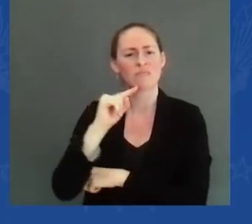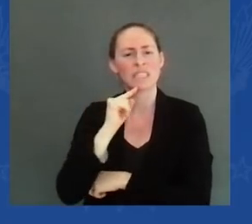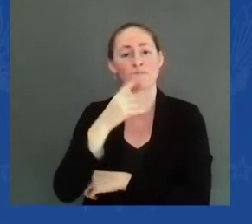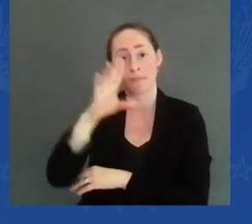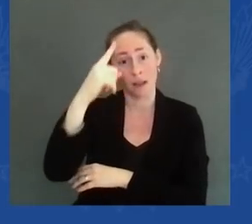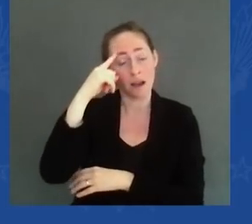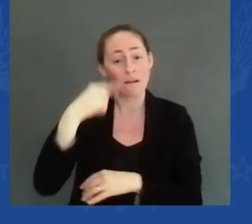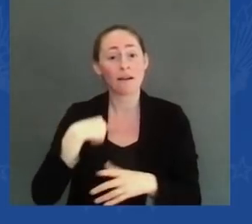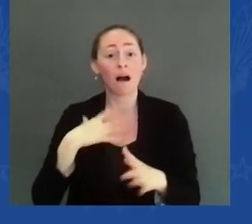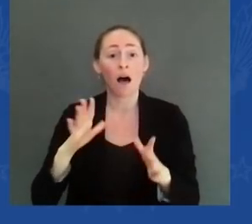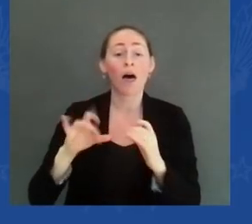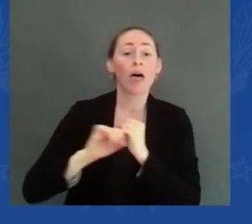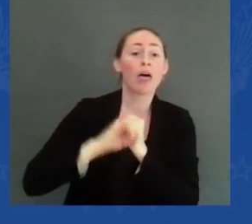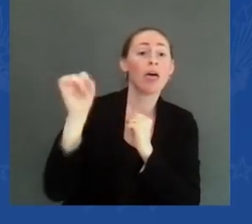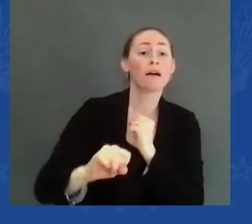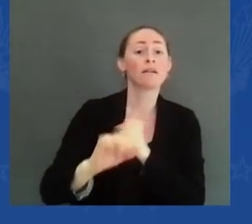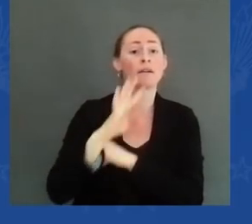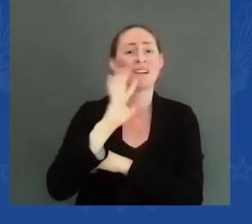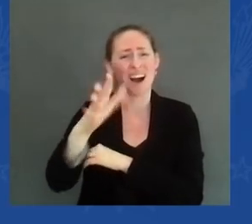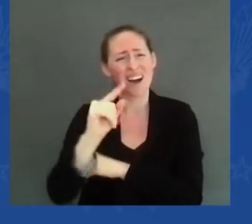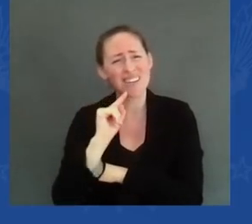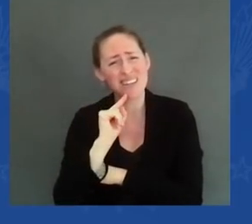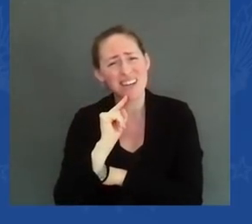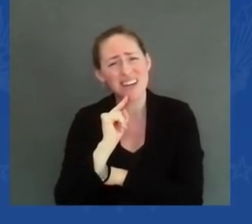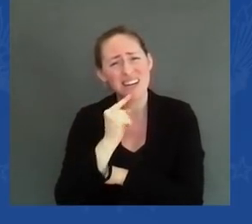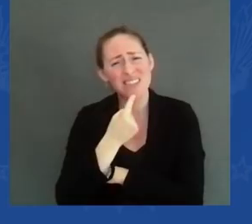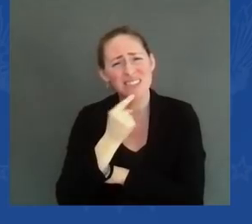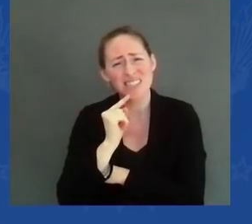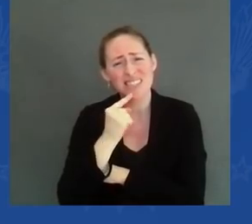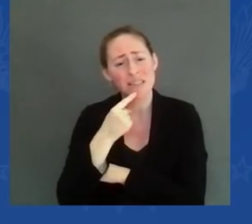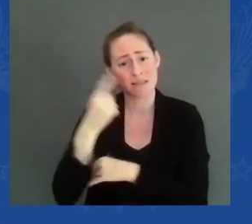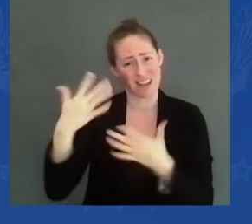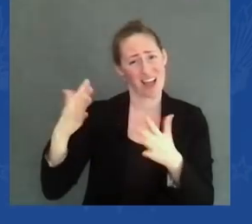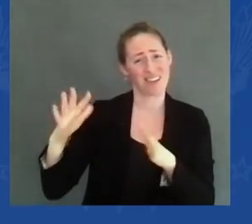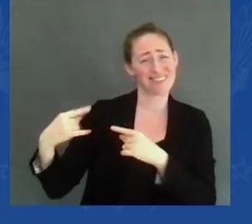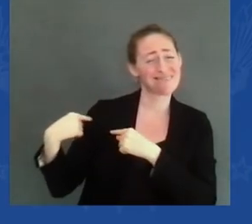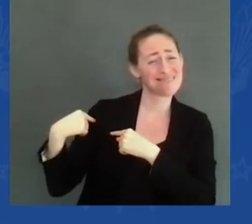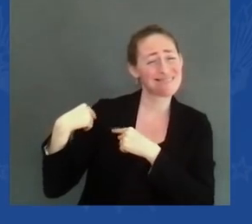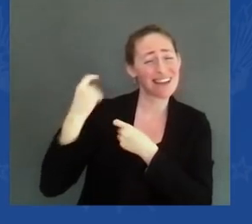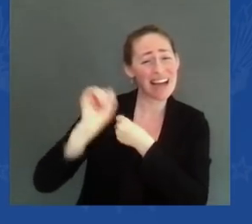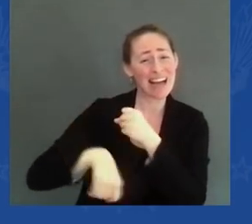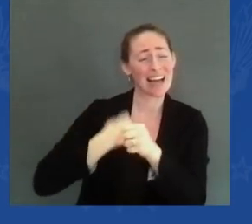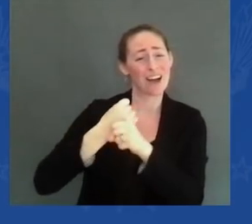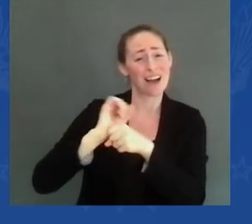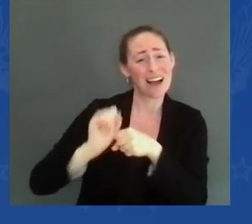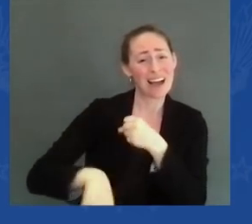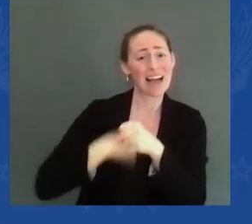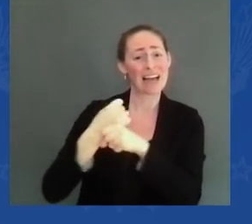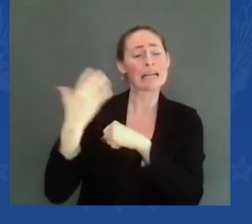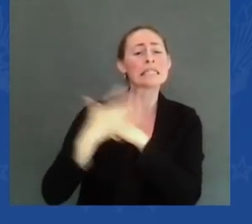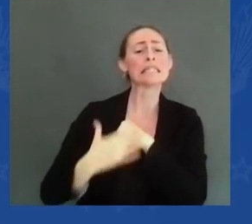They've been warning us the extreme weather would get more extreme over the decade, and we're living it in real time now.